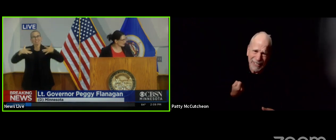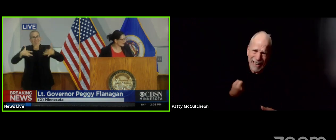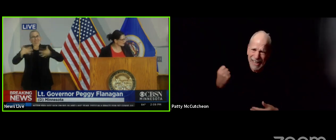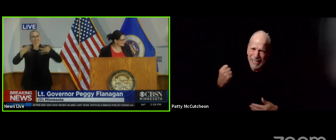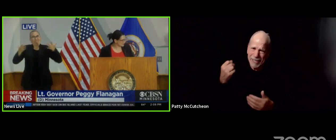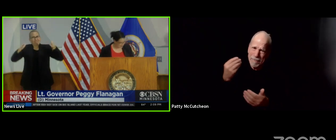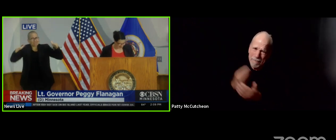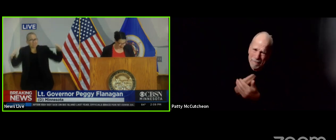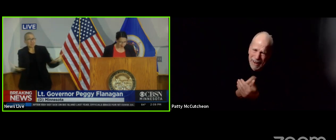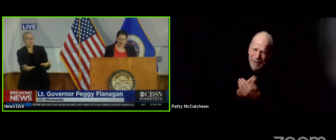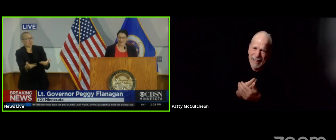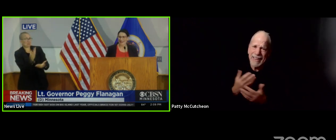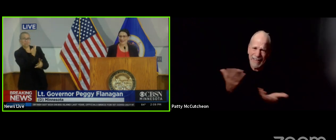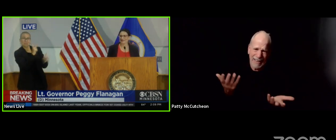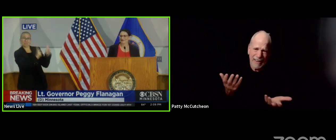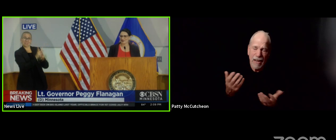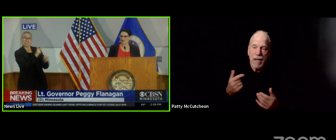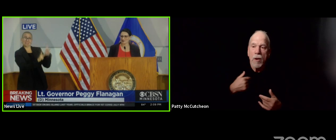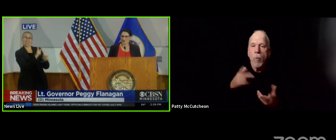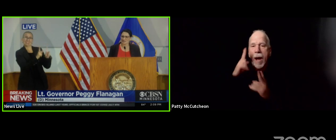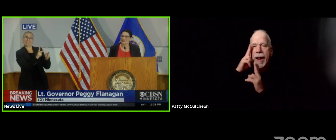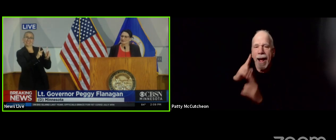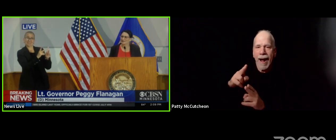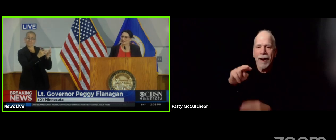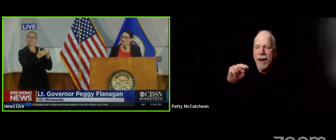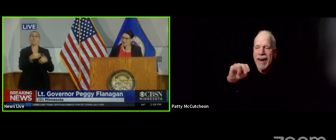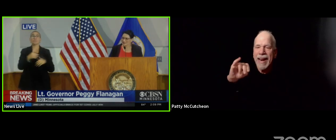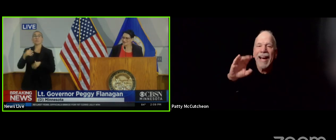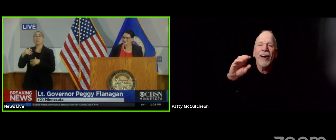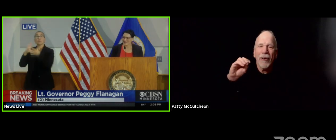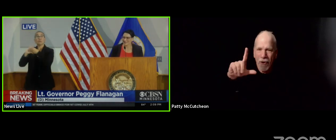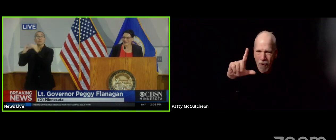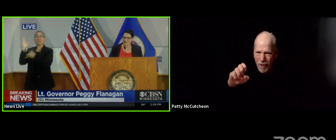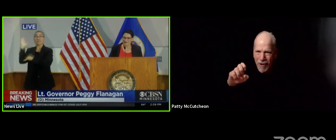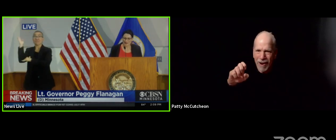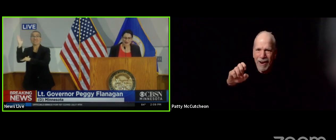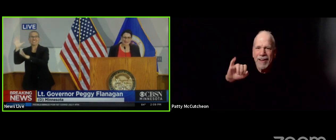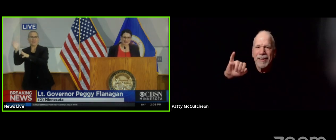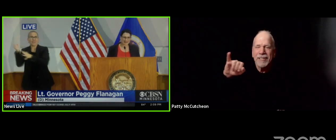CONFERENCES AND TODAY IT FEELS PARTICULARLY SWEET AS WE COME